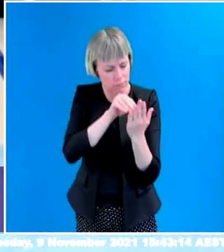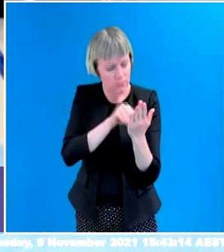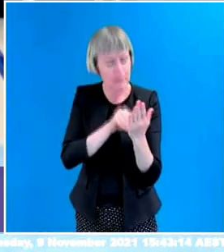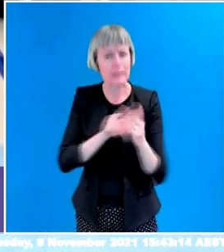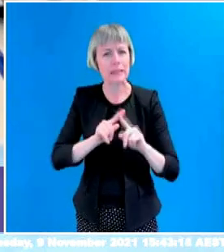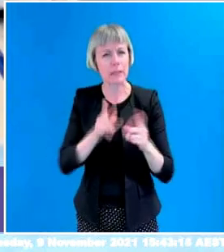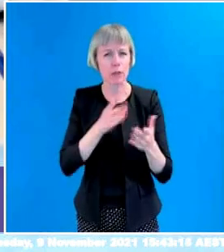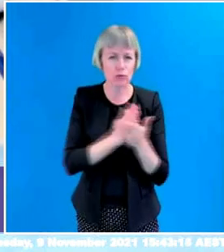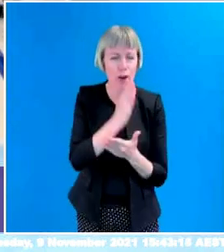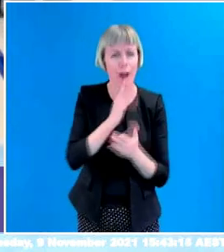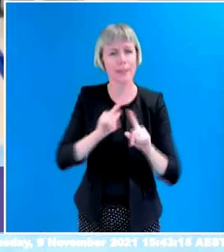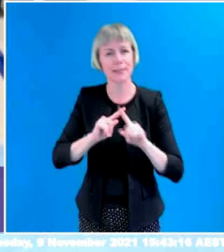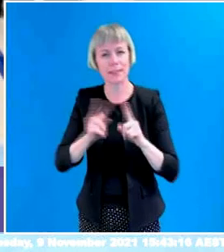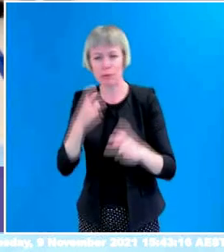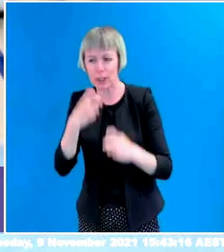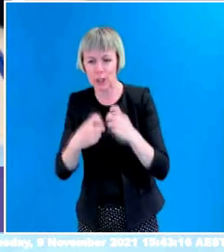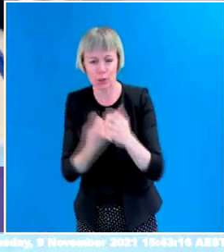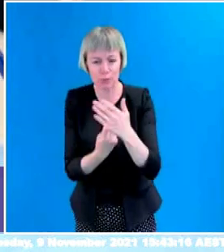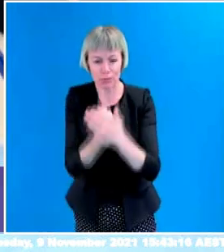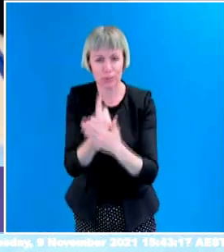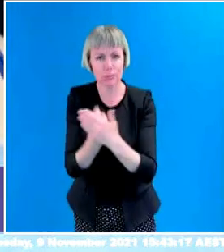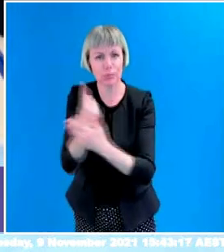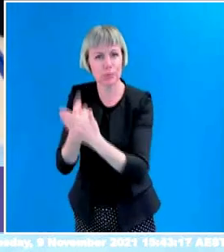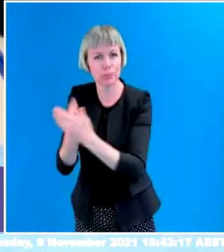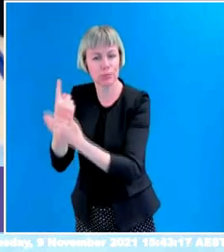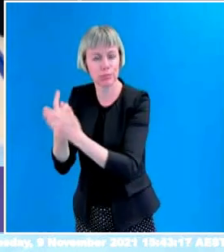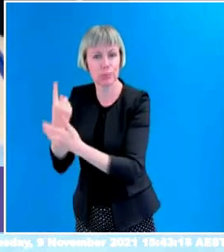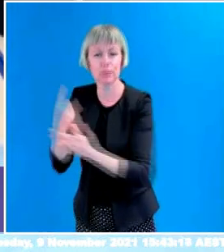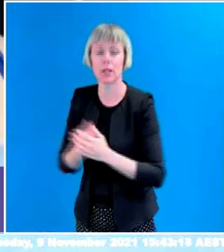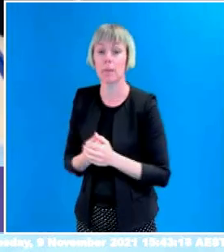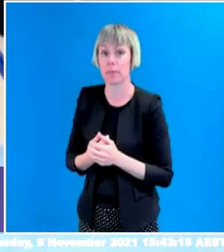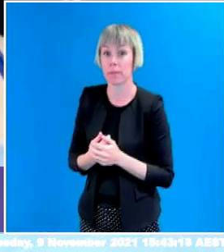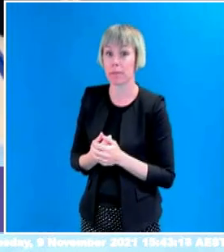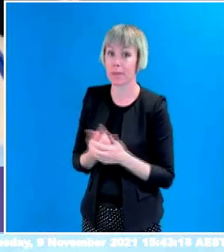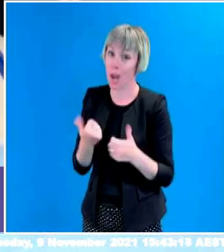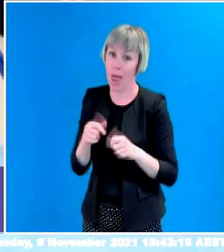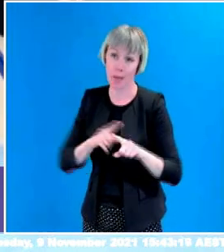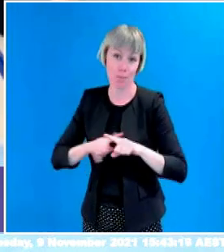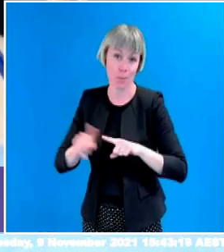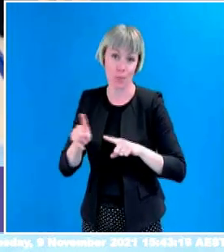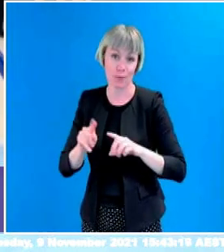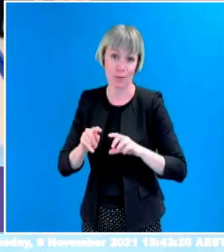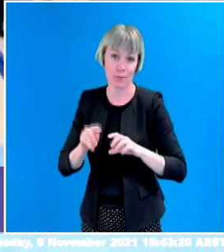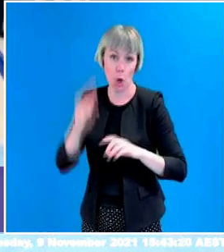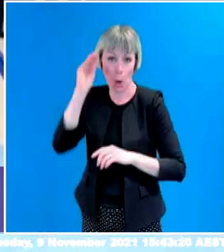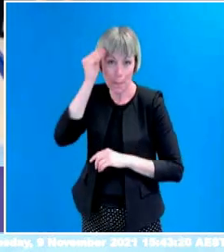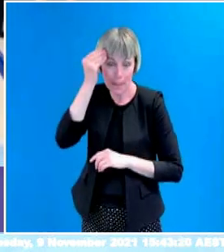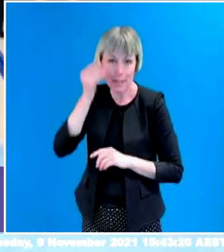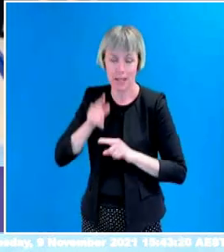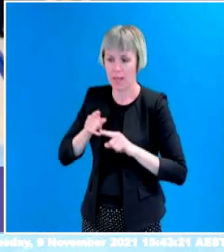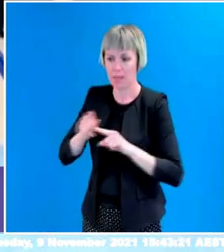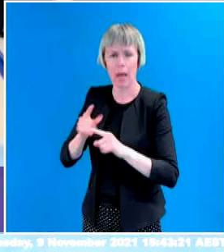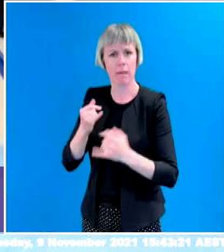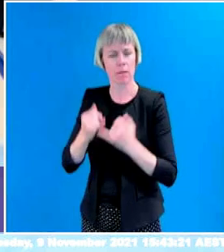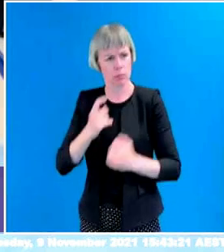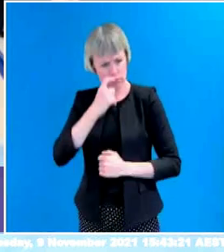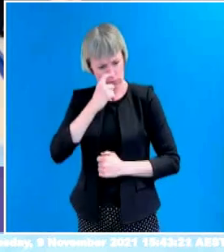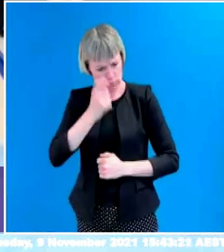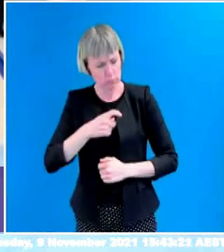My experience has been with most parliamentary committees, they are --- they take their role very seriously and do seek additional